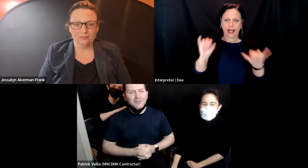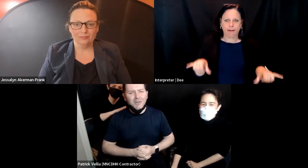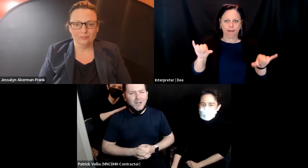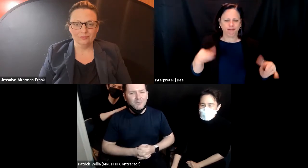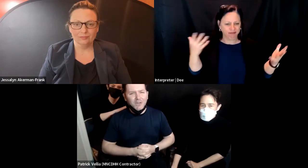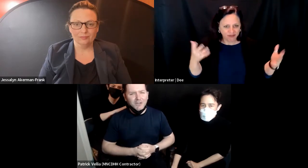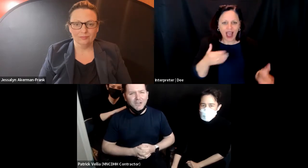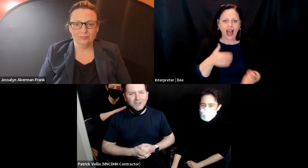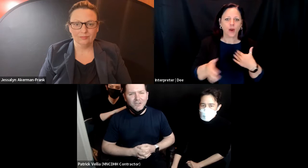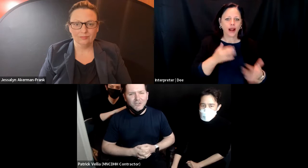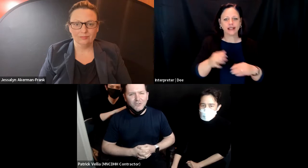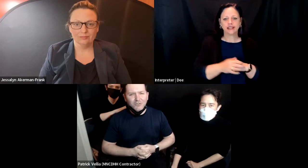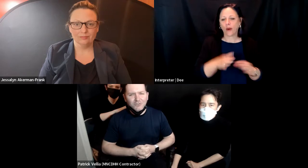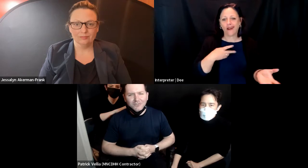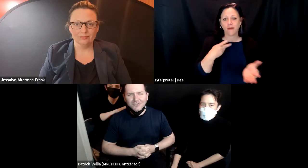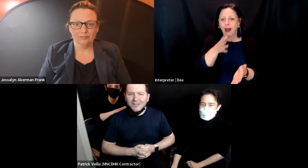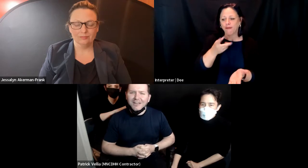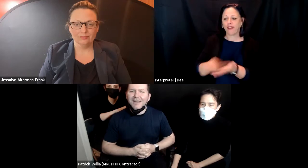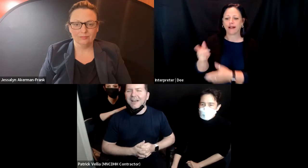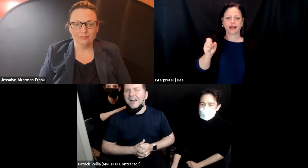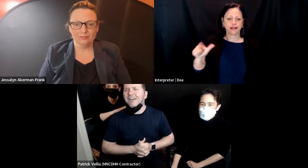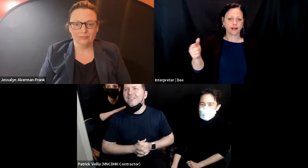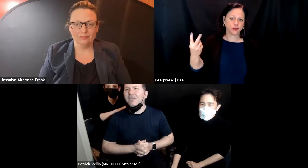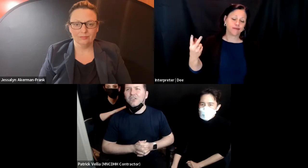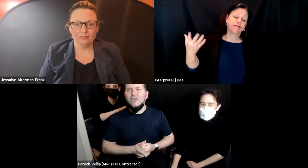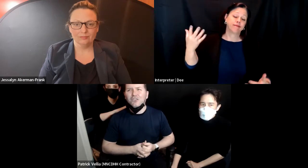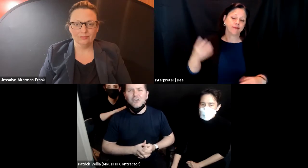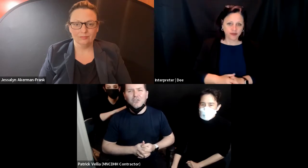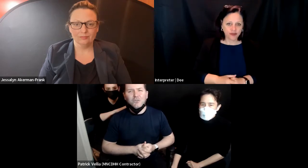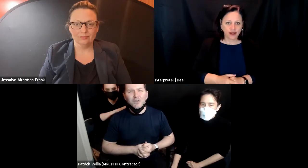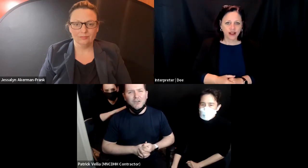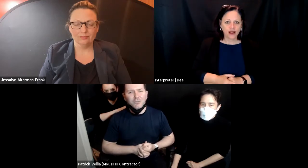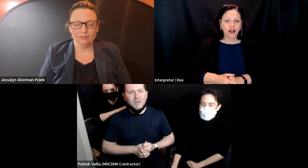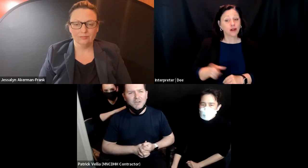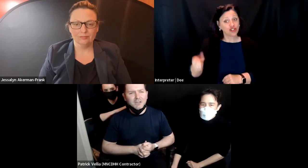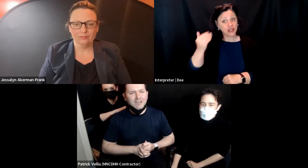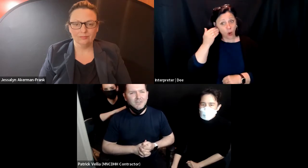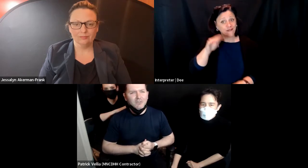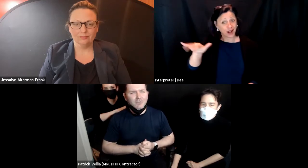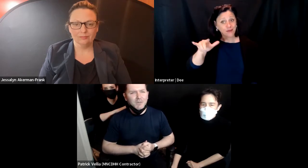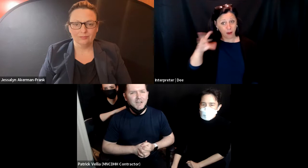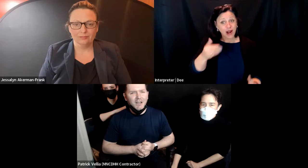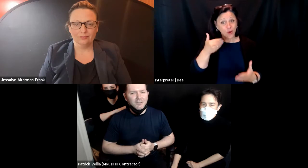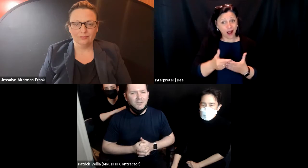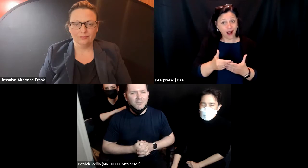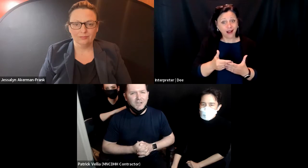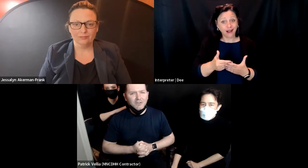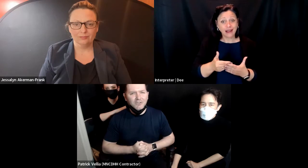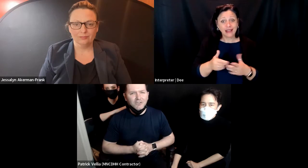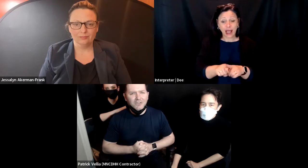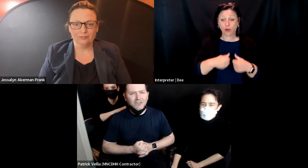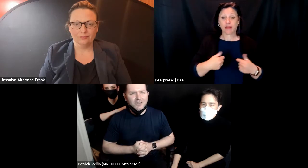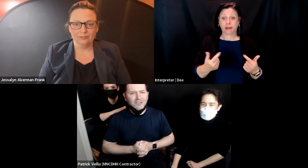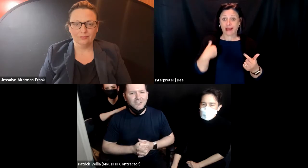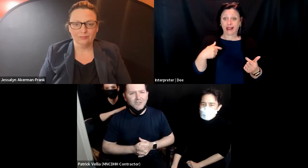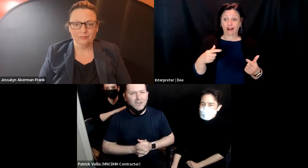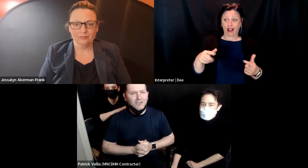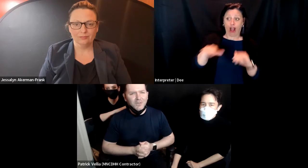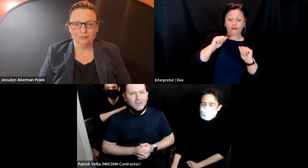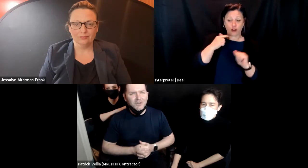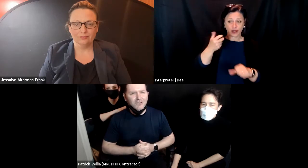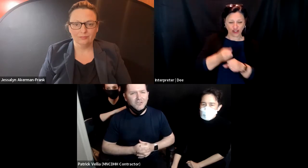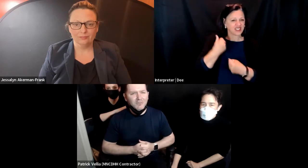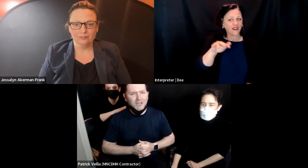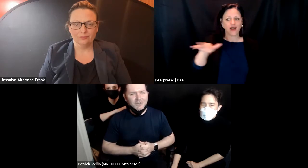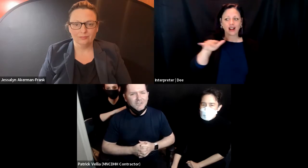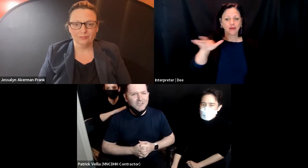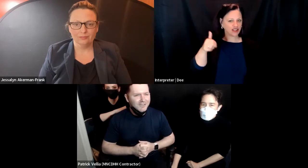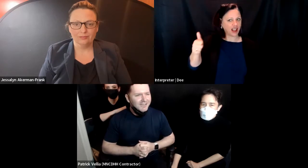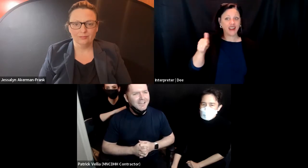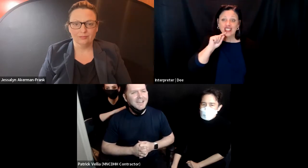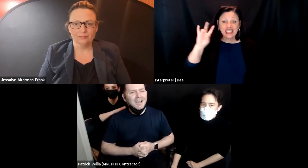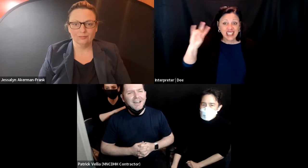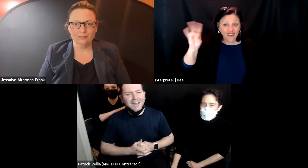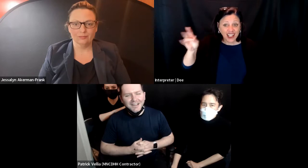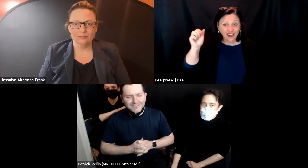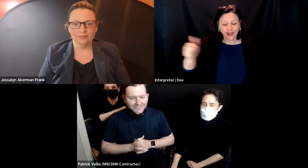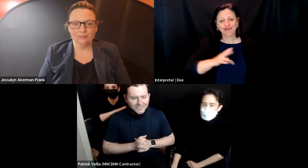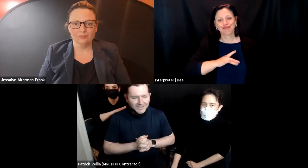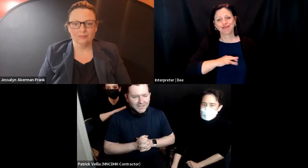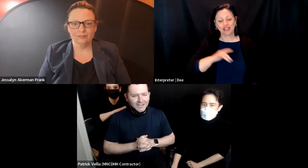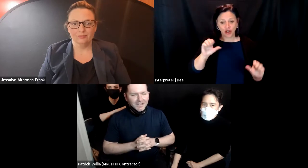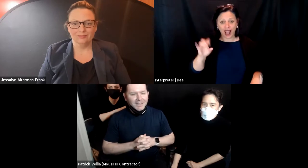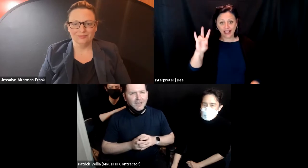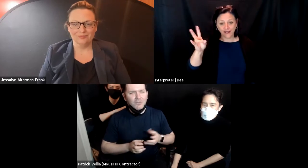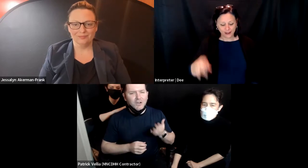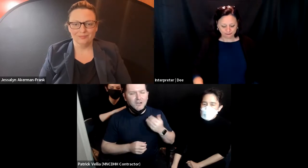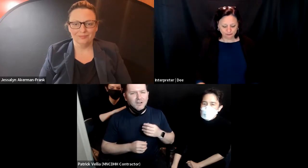I don't know the difference in ASL.